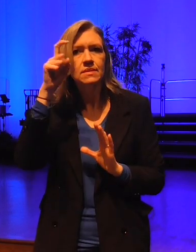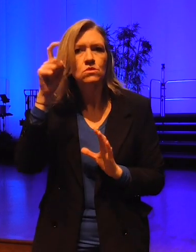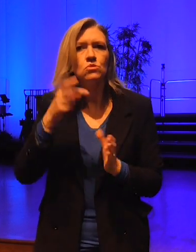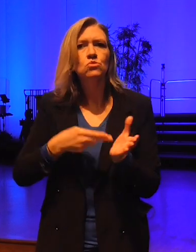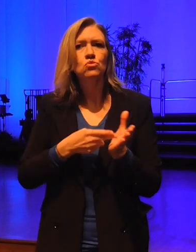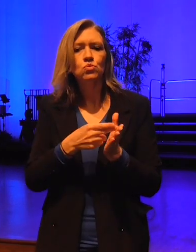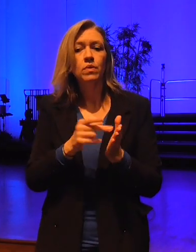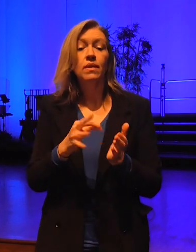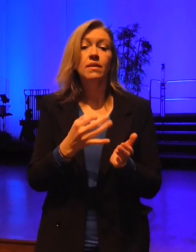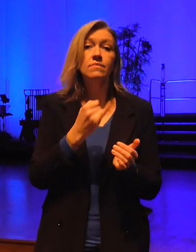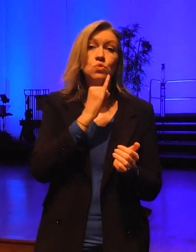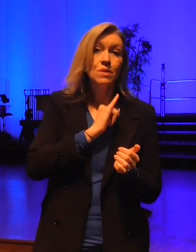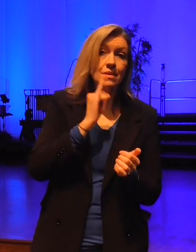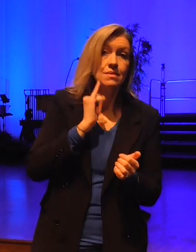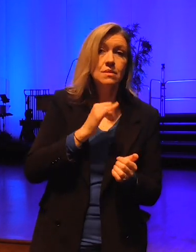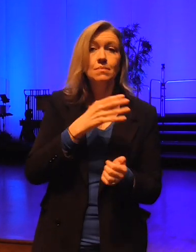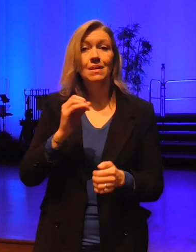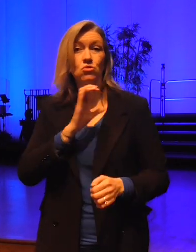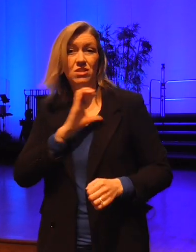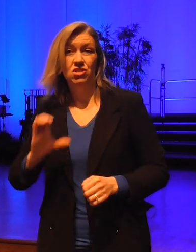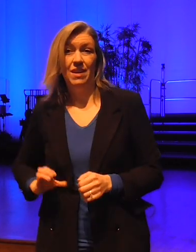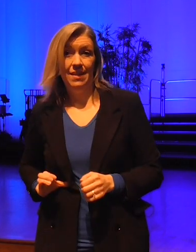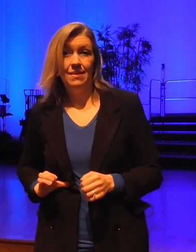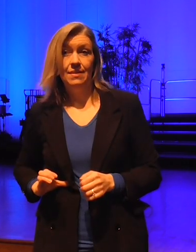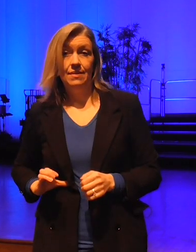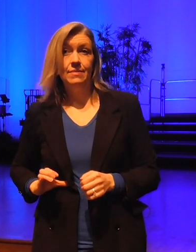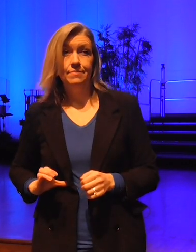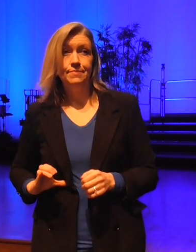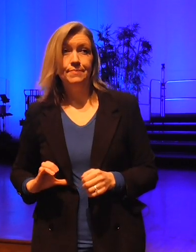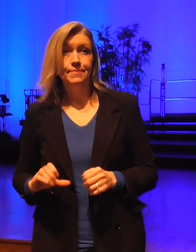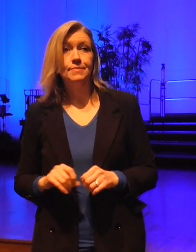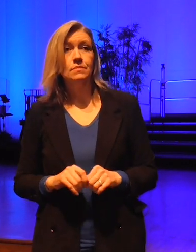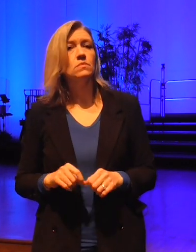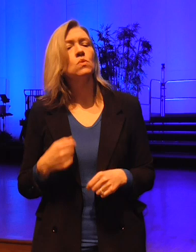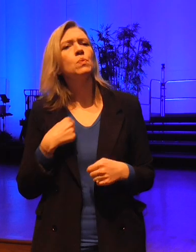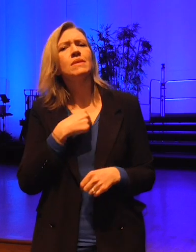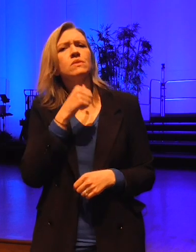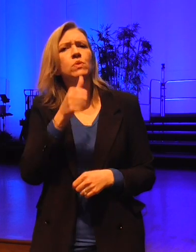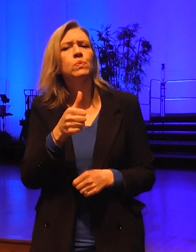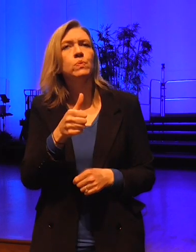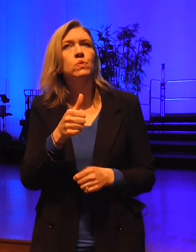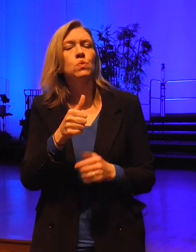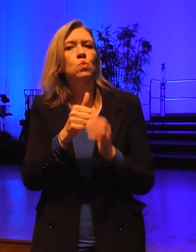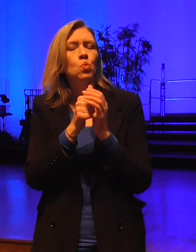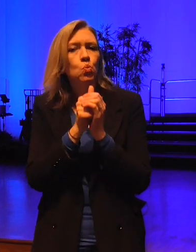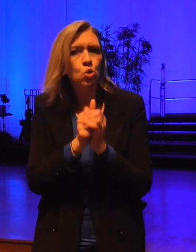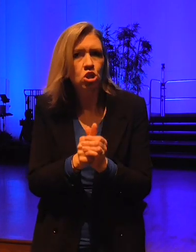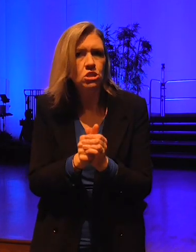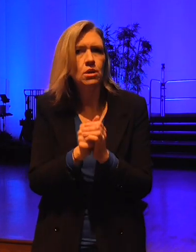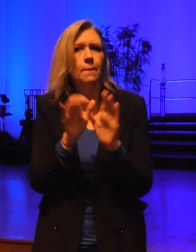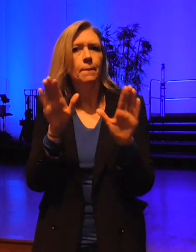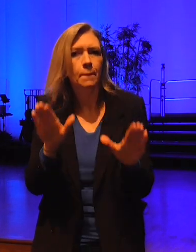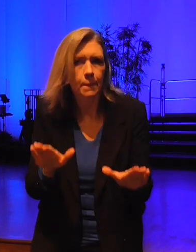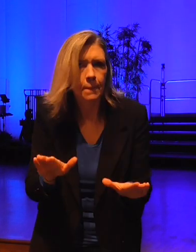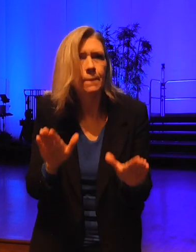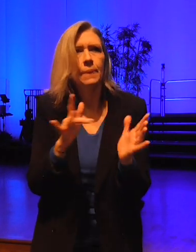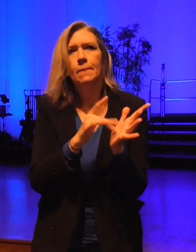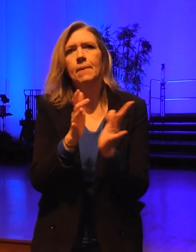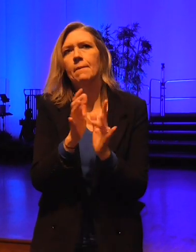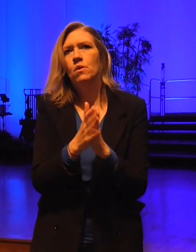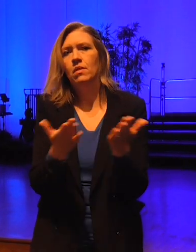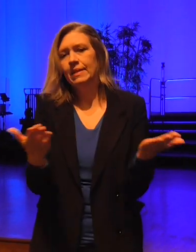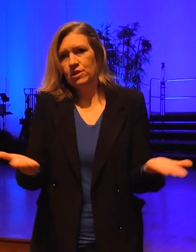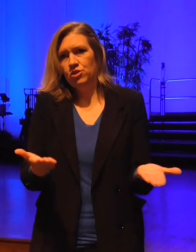Christianity what we don't do is worship the Bible here and although it's very historical in many